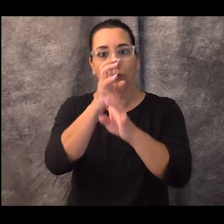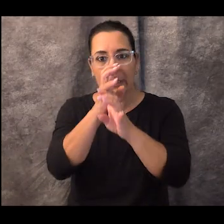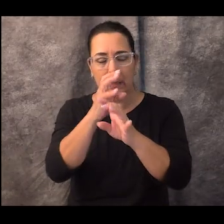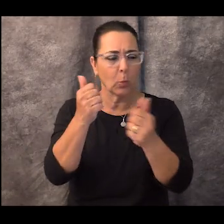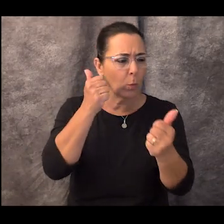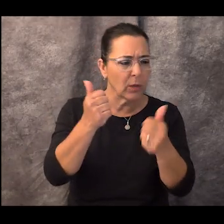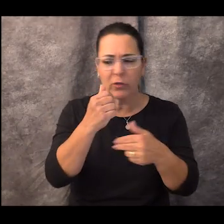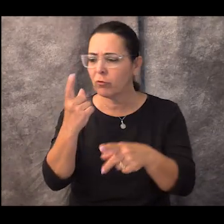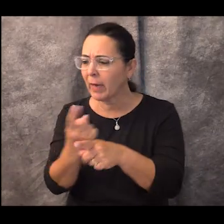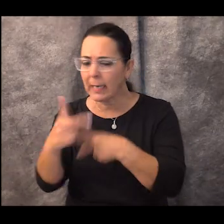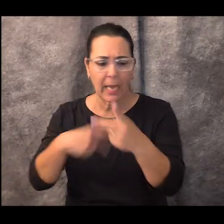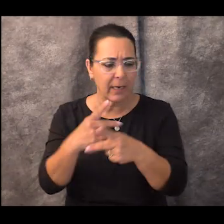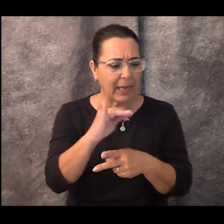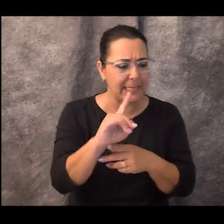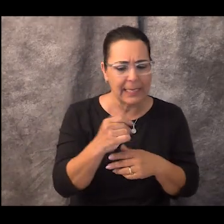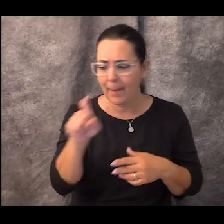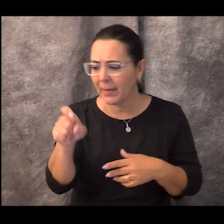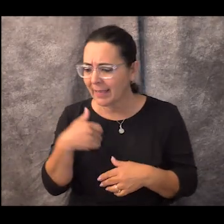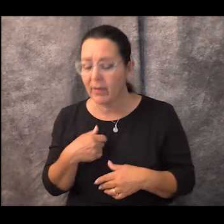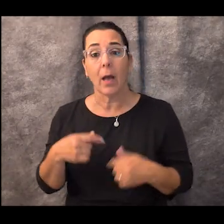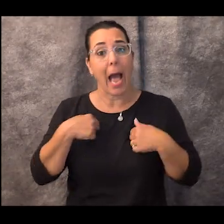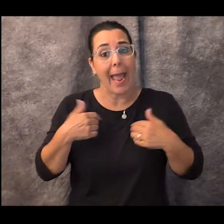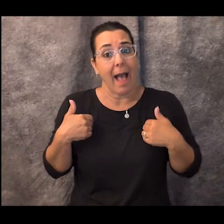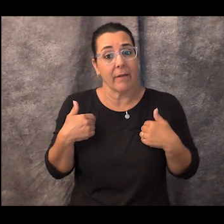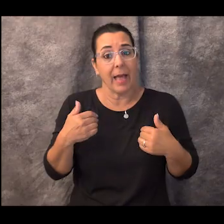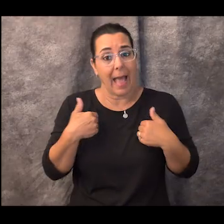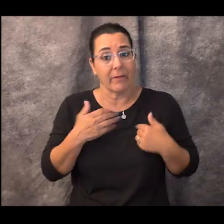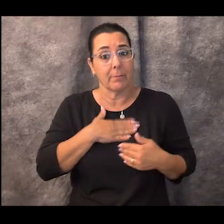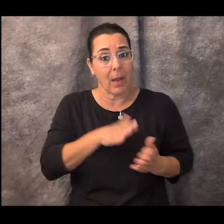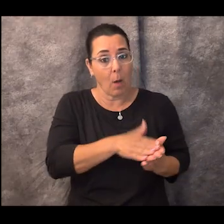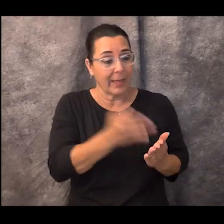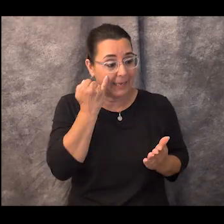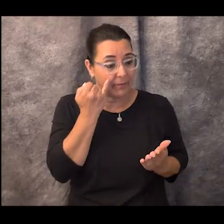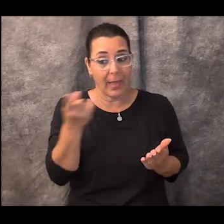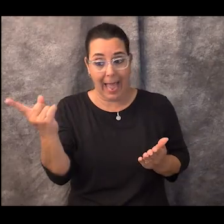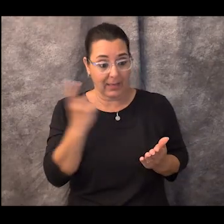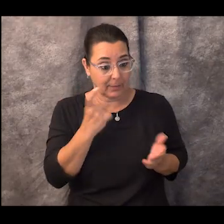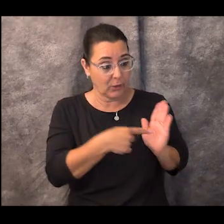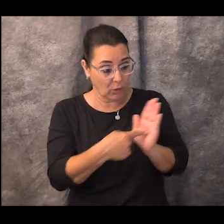and just not everyone has it, I do okay, I have one of my wallet right now. They asked me to show it, I could show it.